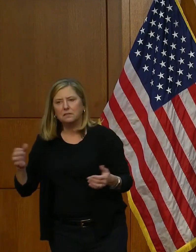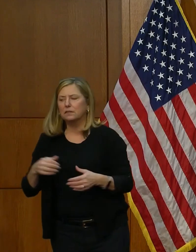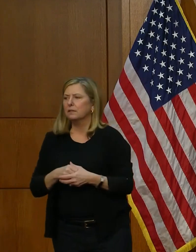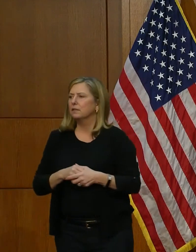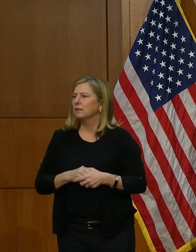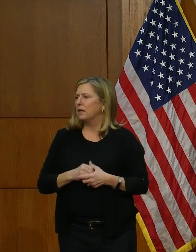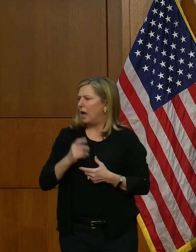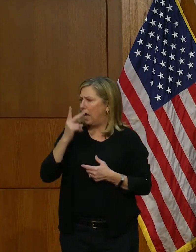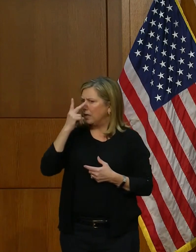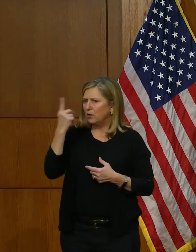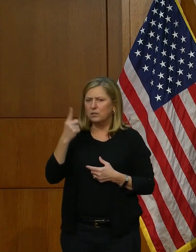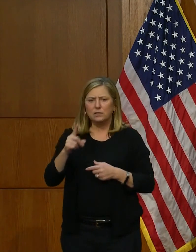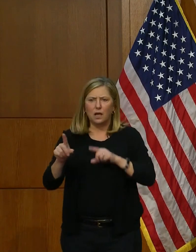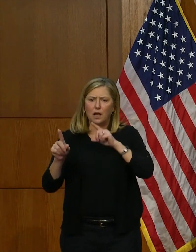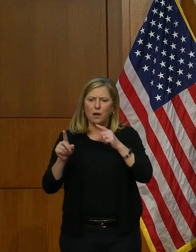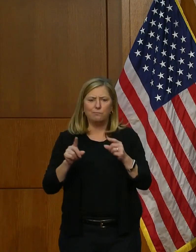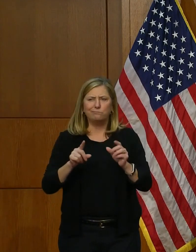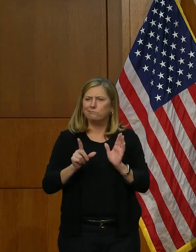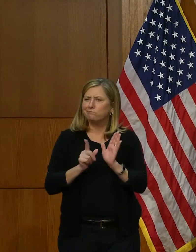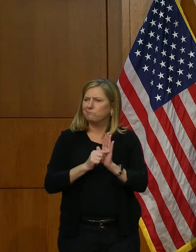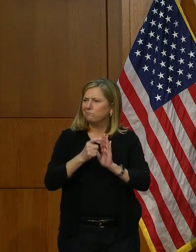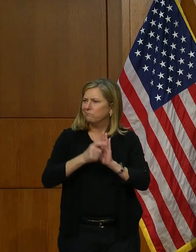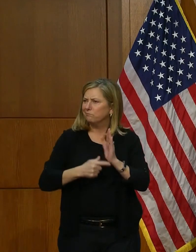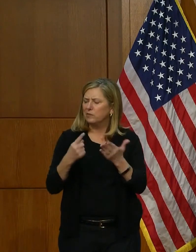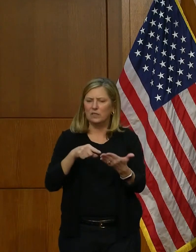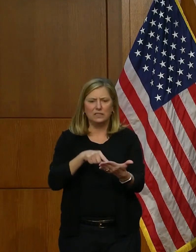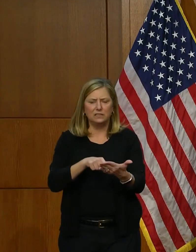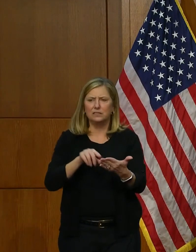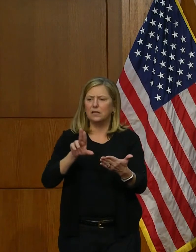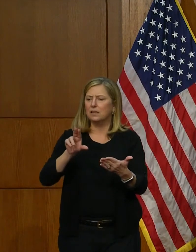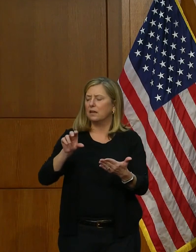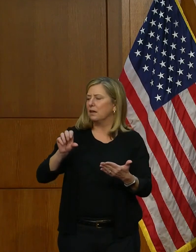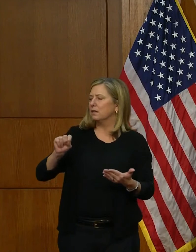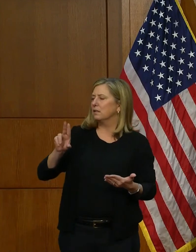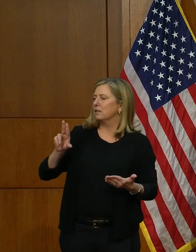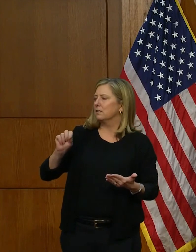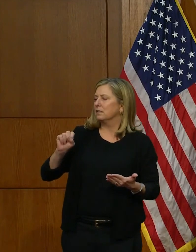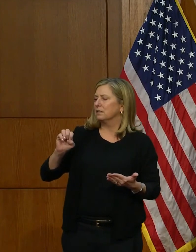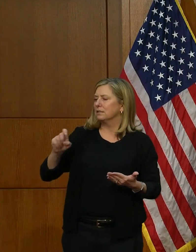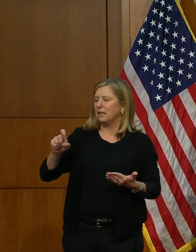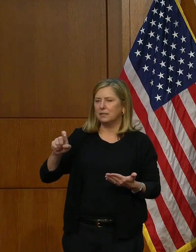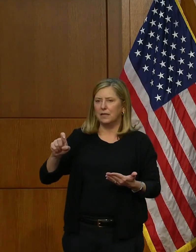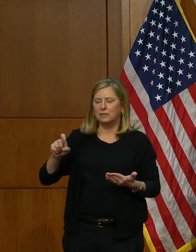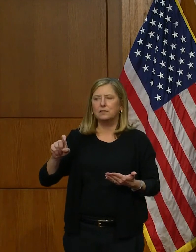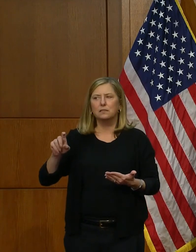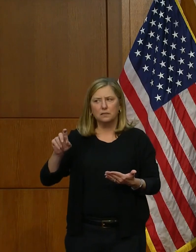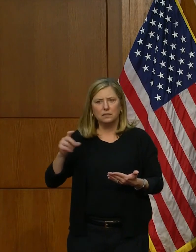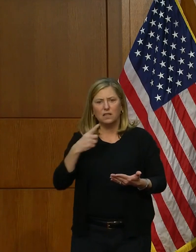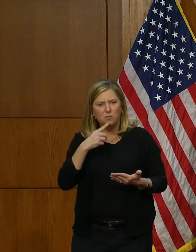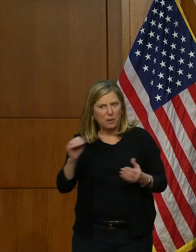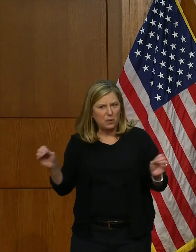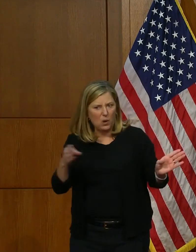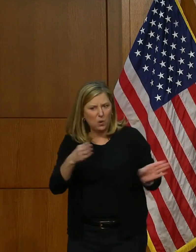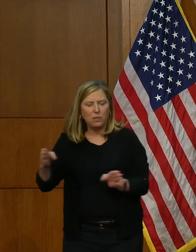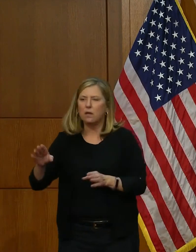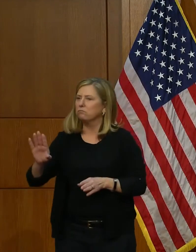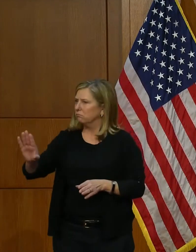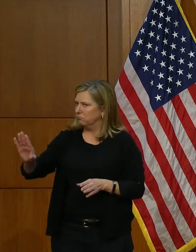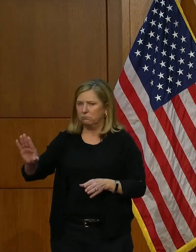ON SO. IN THE MEDIA. I SAW SOME